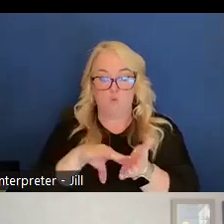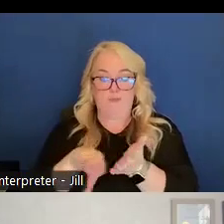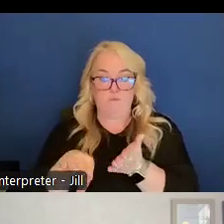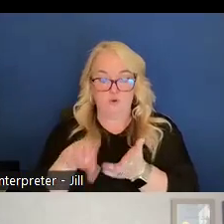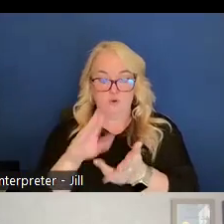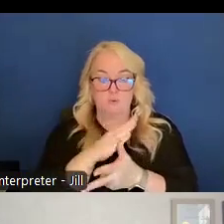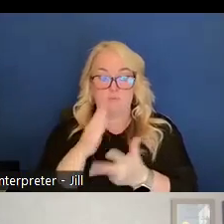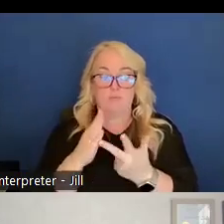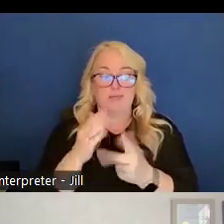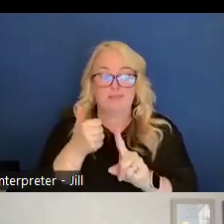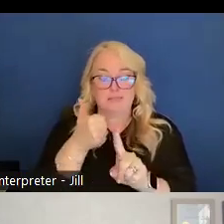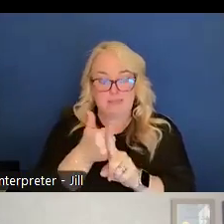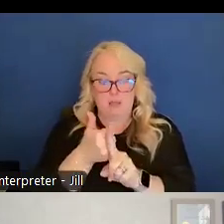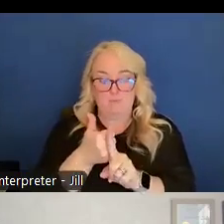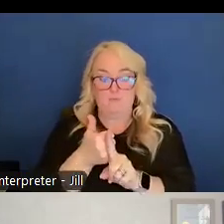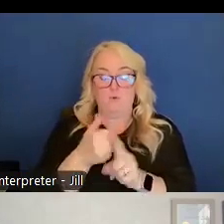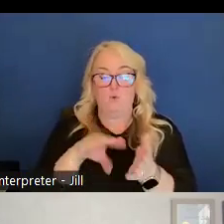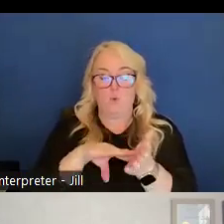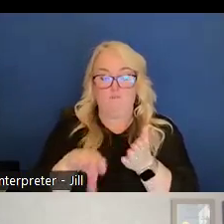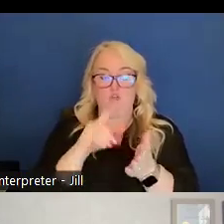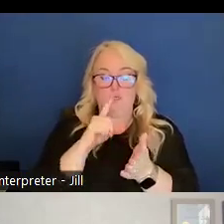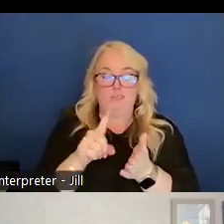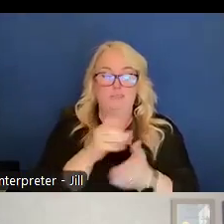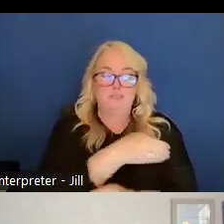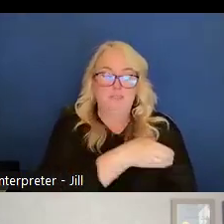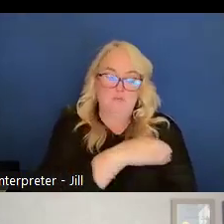Self waiver, which is the Self-Empowered Life Funding